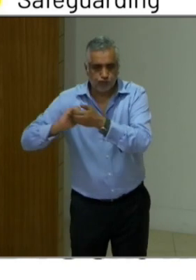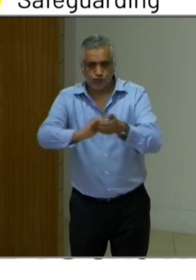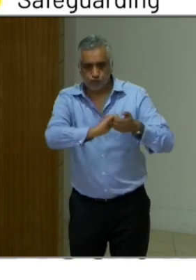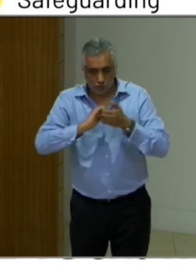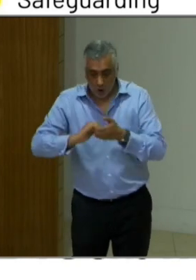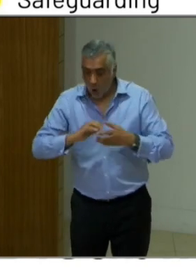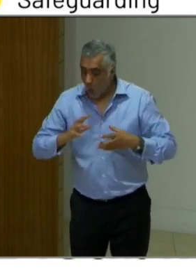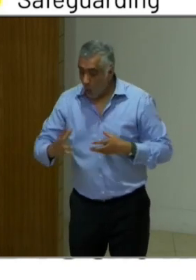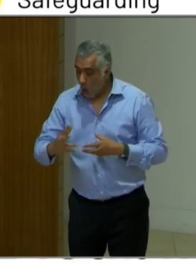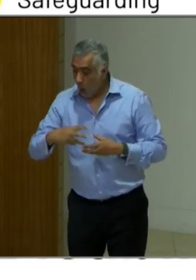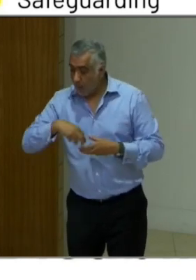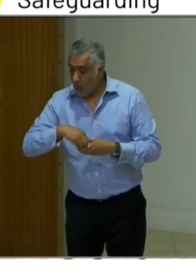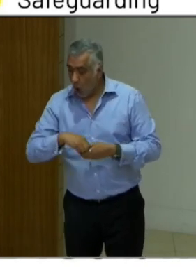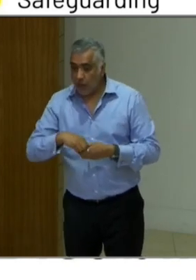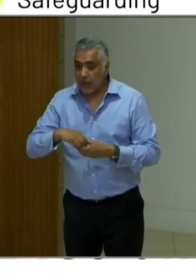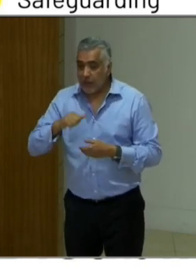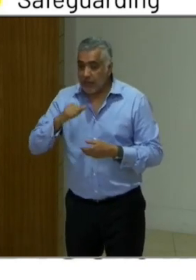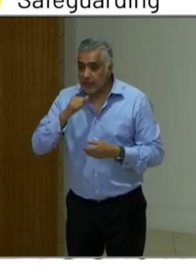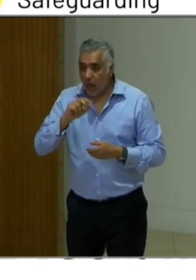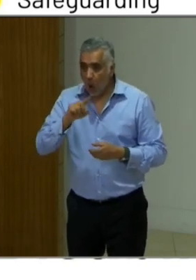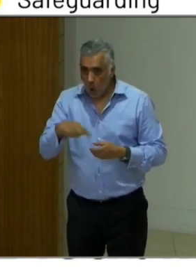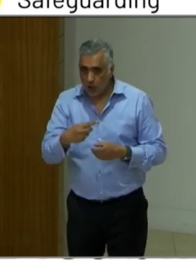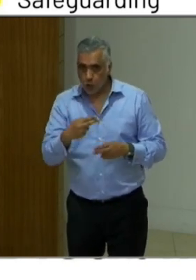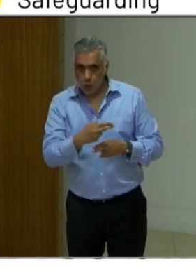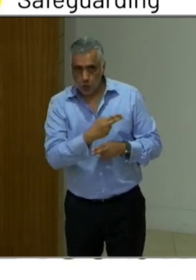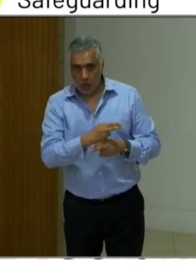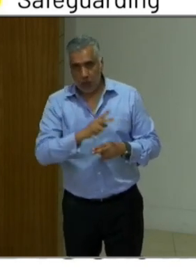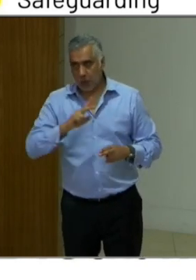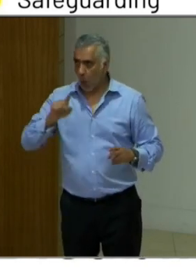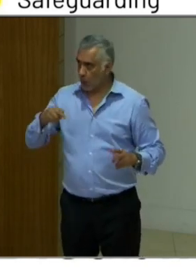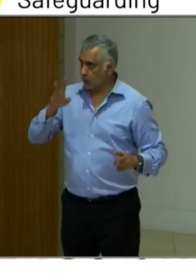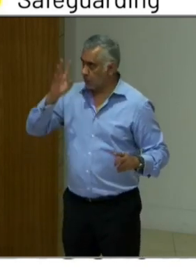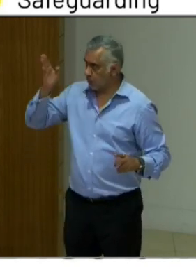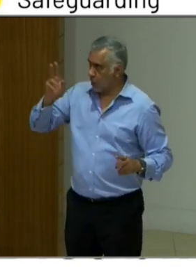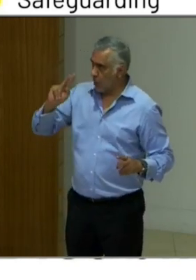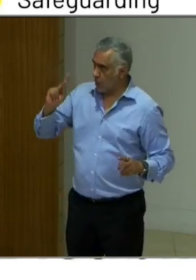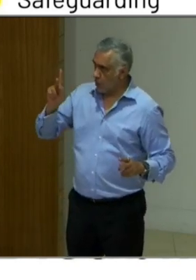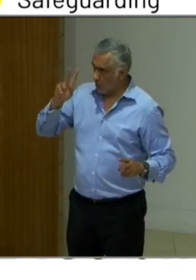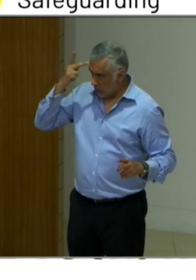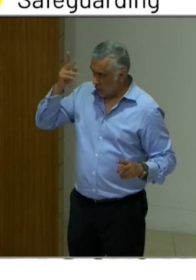is not a slogan to be used in politically correct speeches, but a practice.